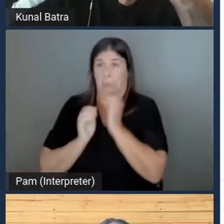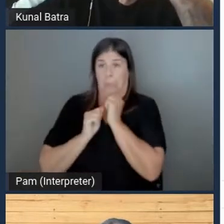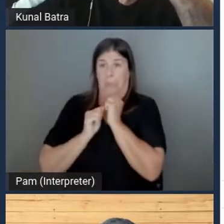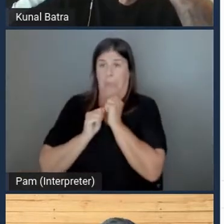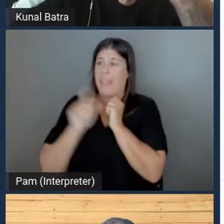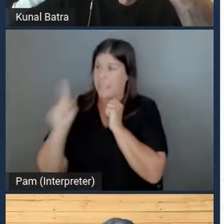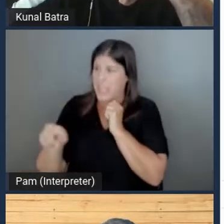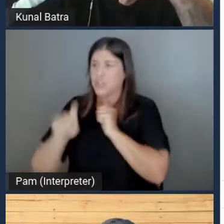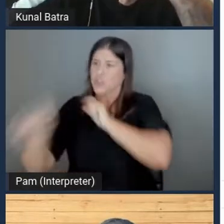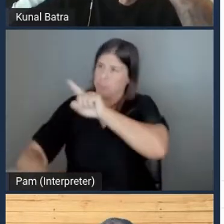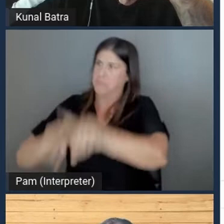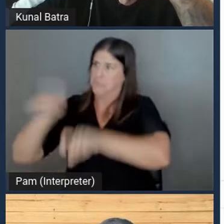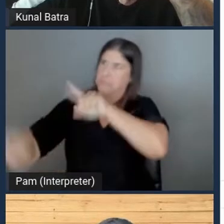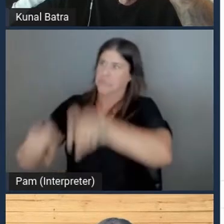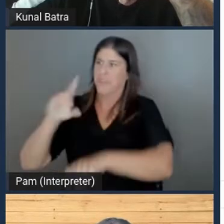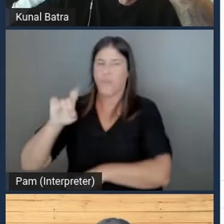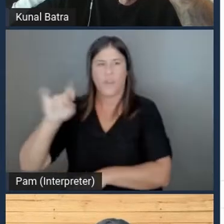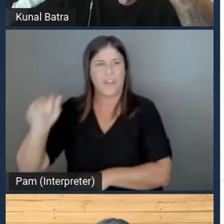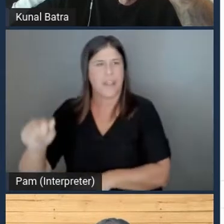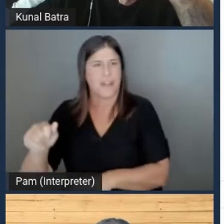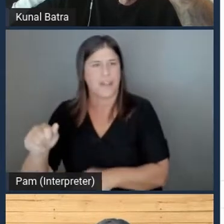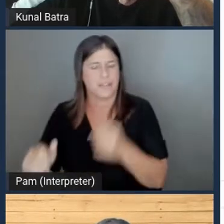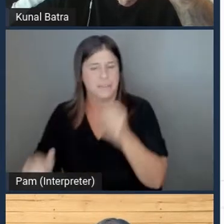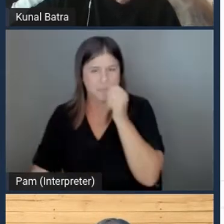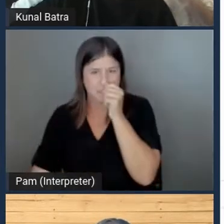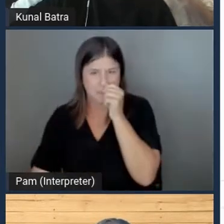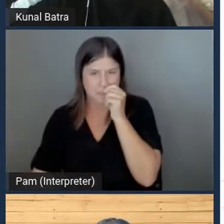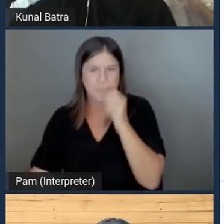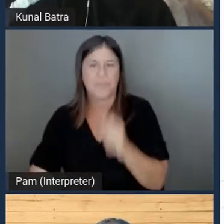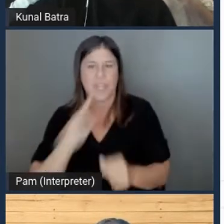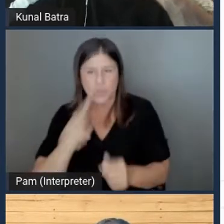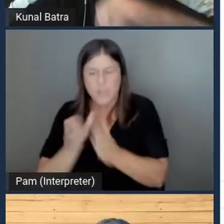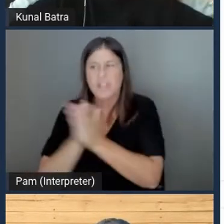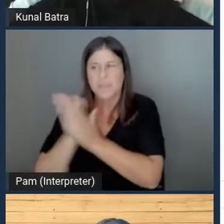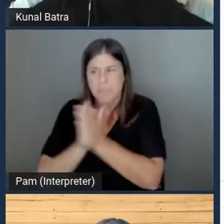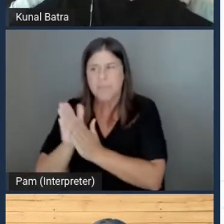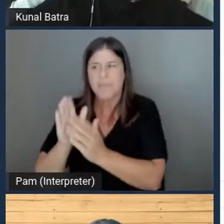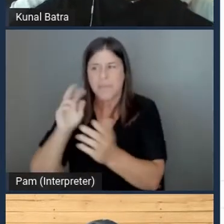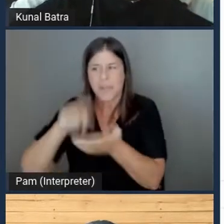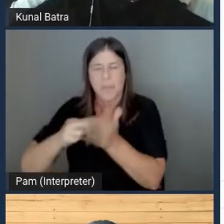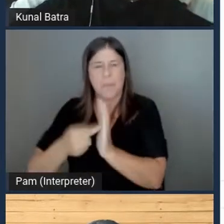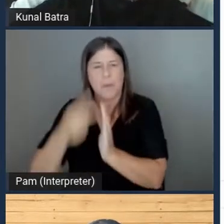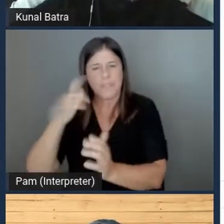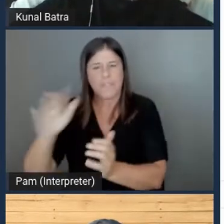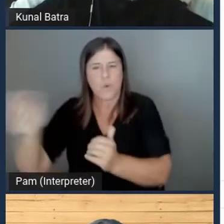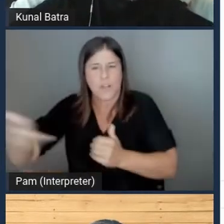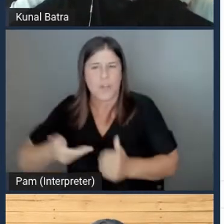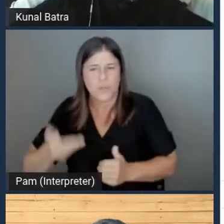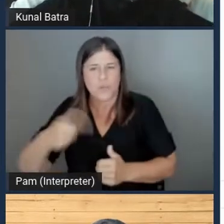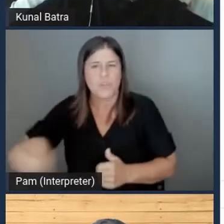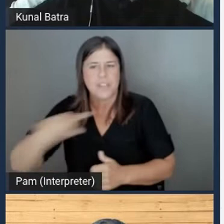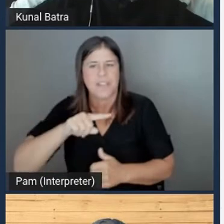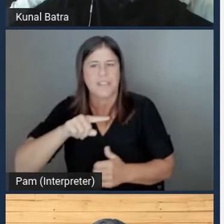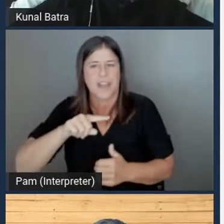So that's really the motivation behind introducing this functionality.